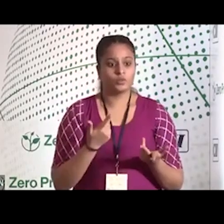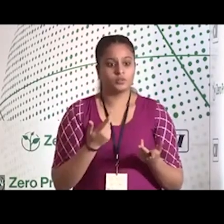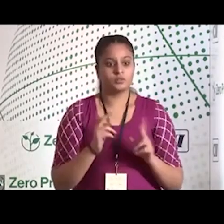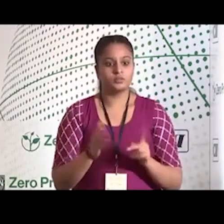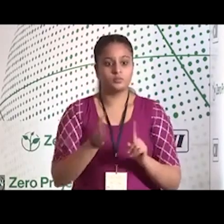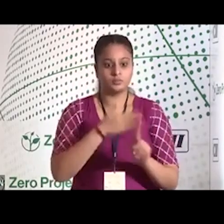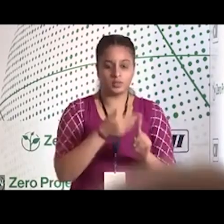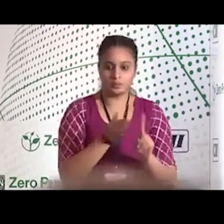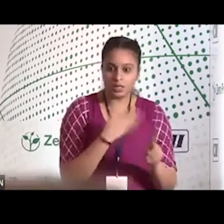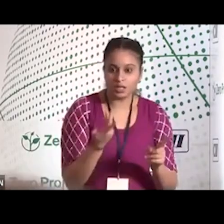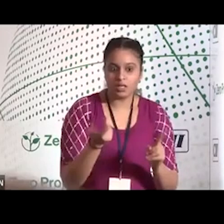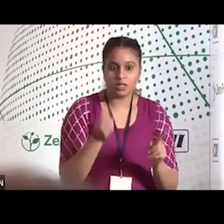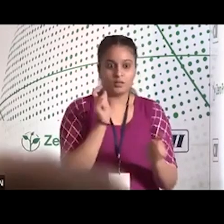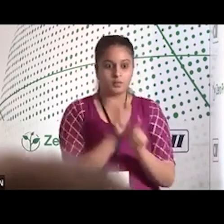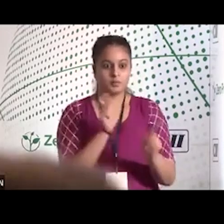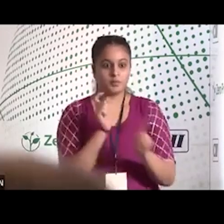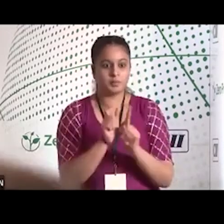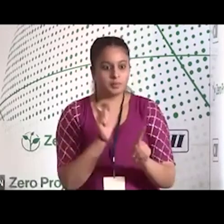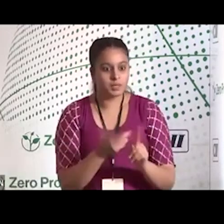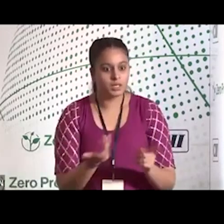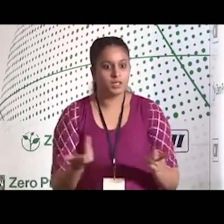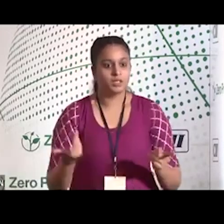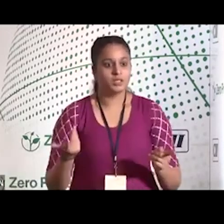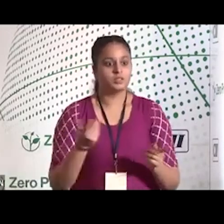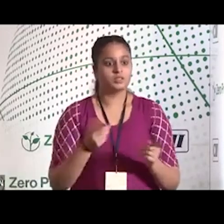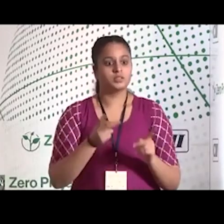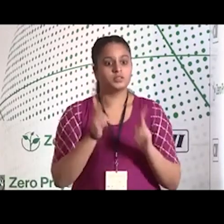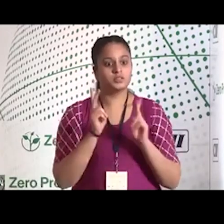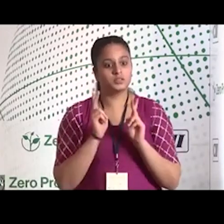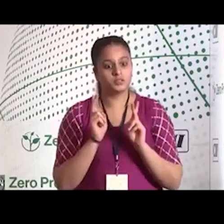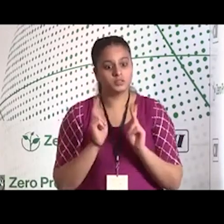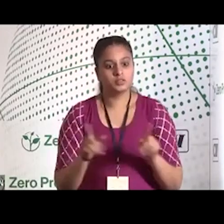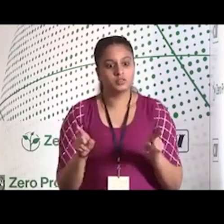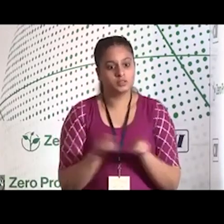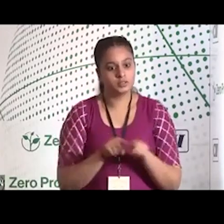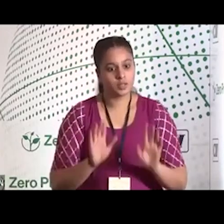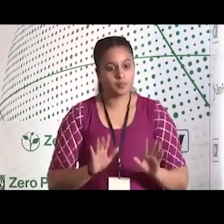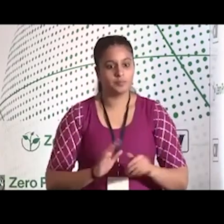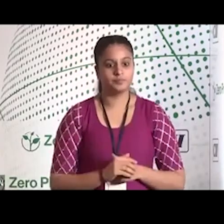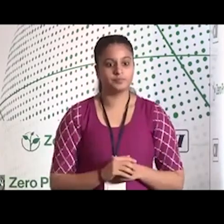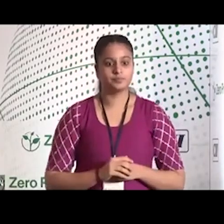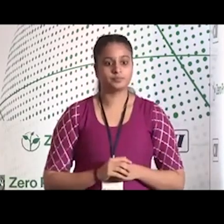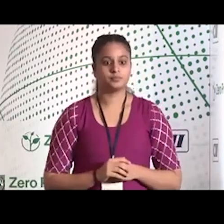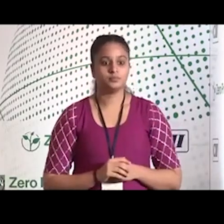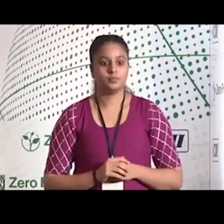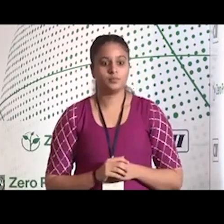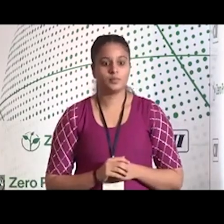beautiful emoticon so let's wait a bit as we